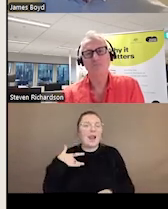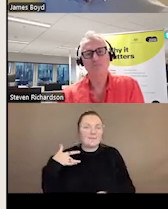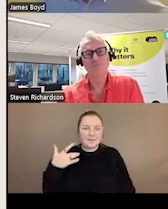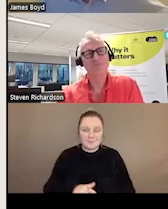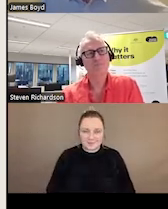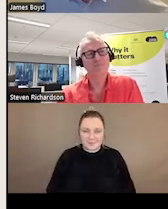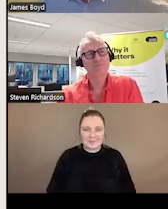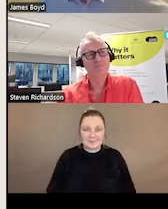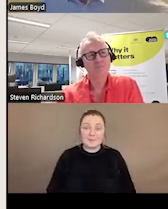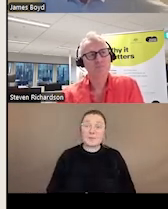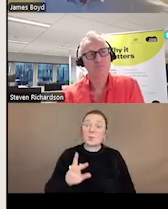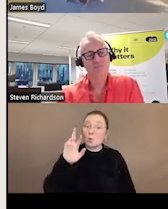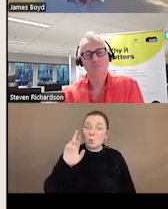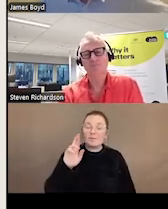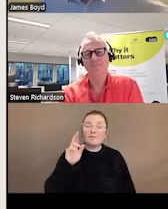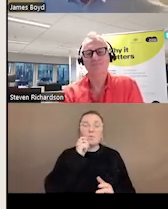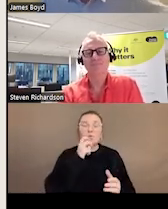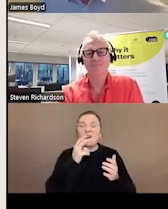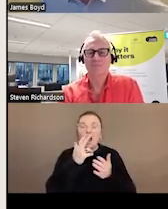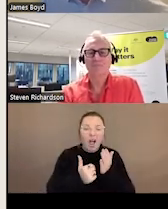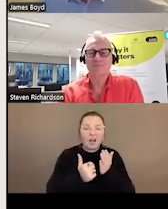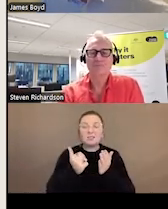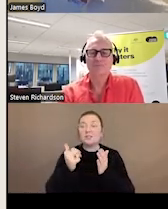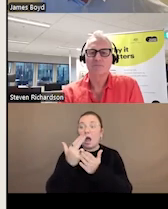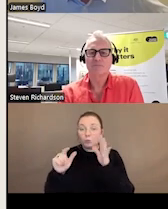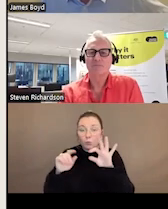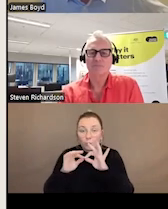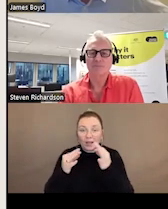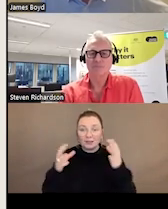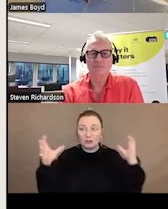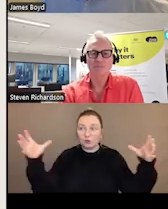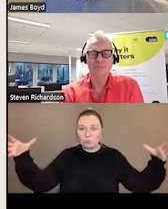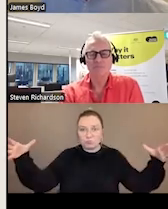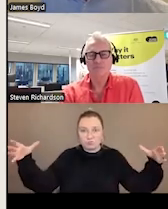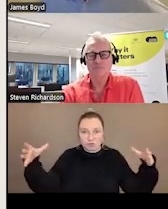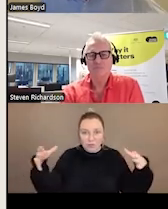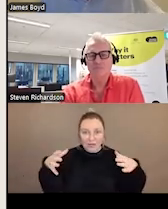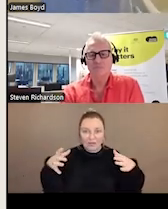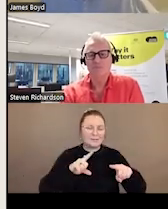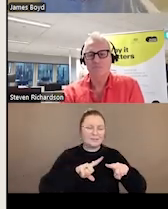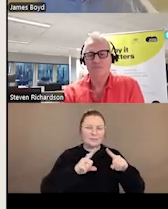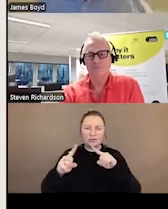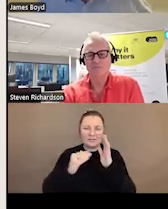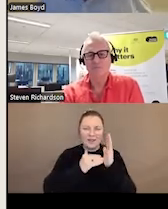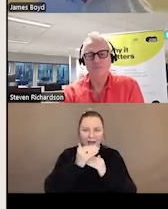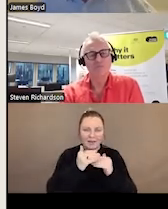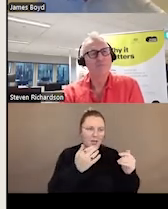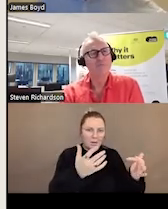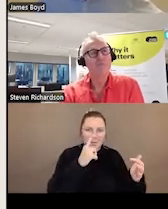It will hopefully bring together artists and arts organisations of all sizes for one collective